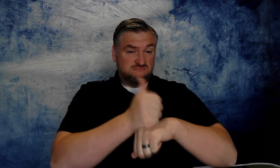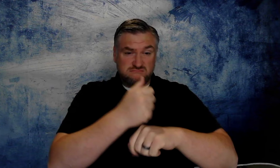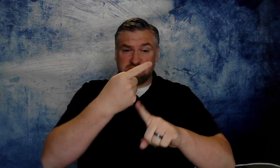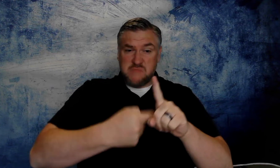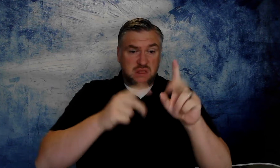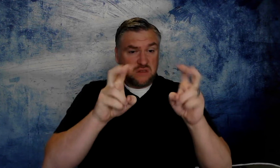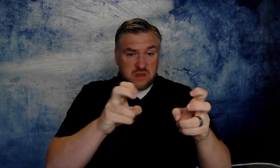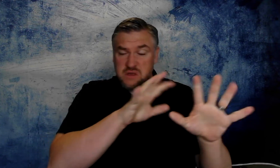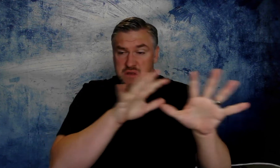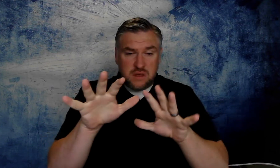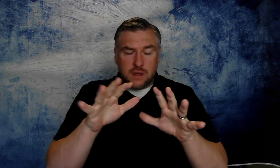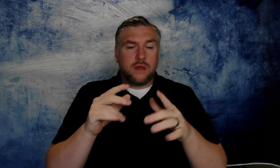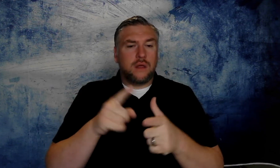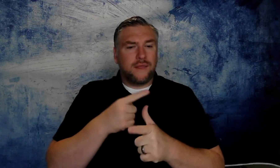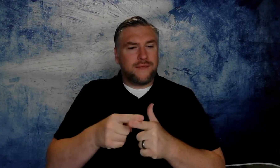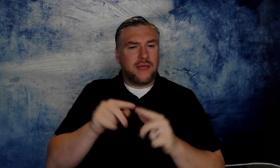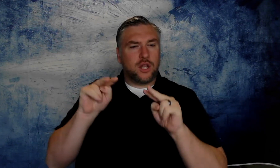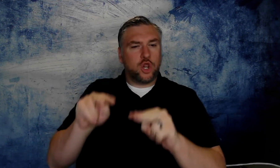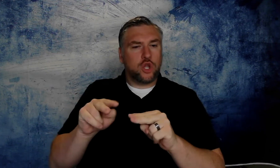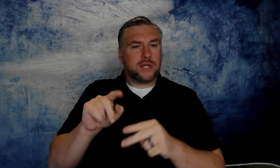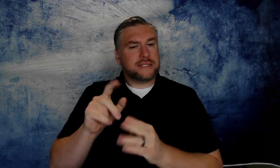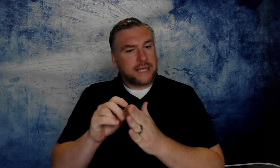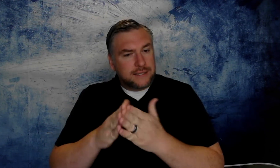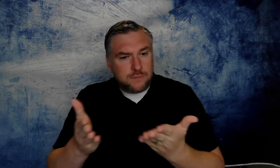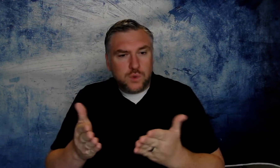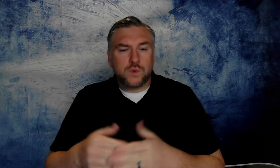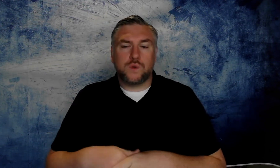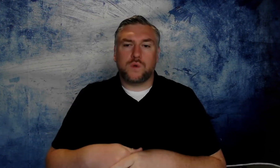So, after you've been doing all this looking at themes ,looking at plans,